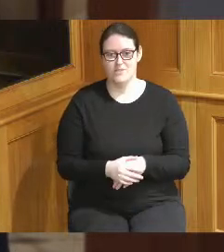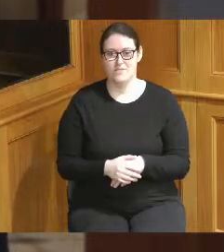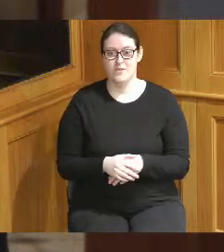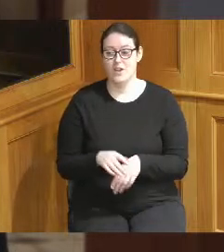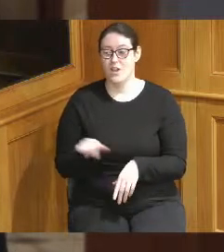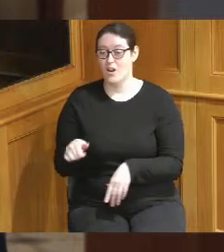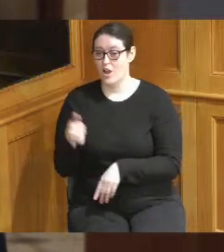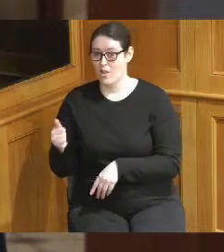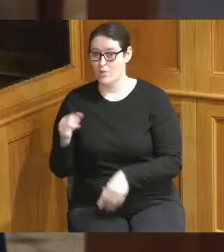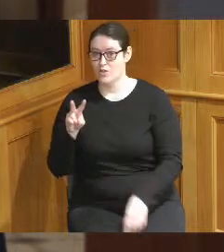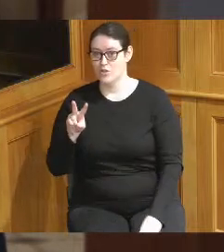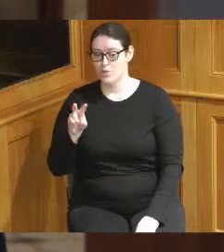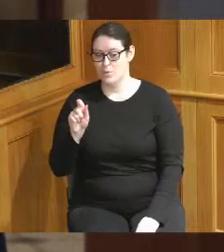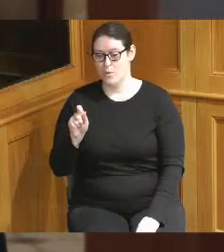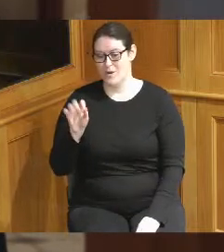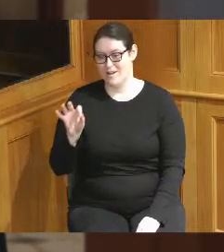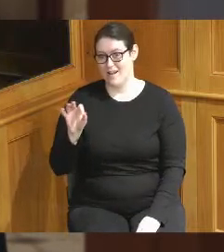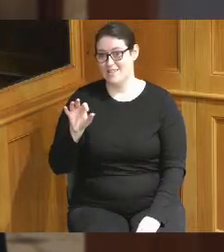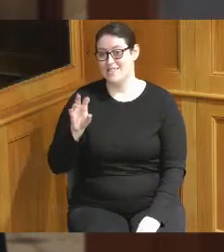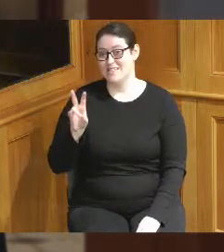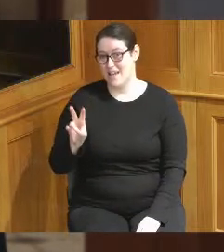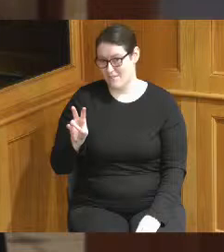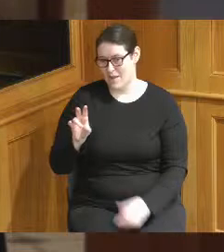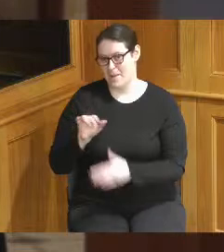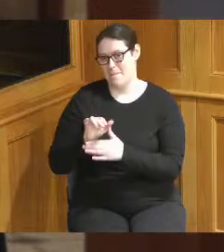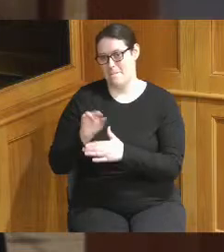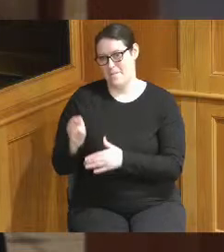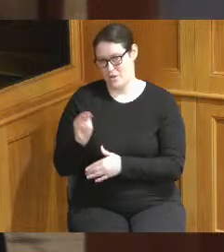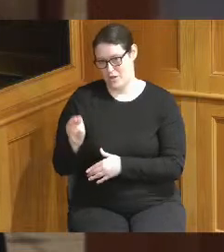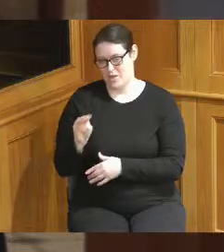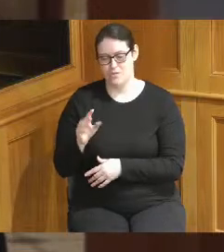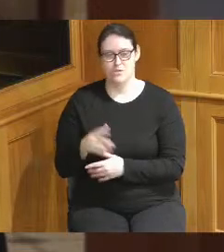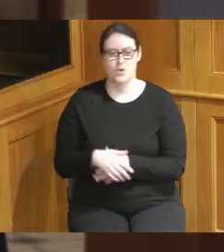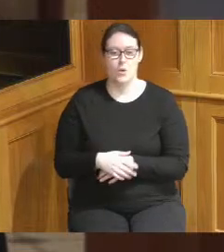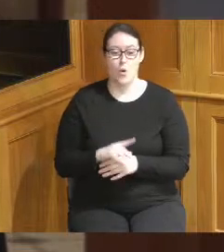I think they had like 160 entries this year it went on for a couple of hours it was delighted